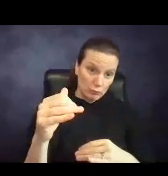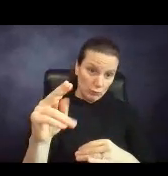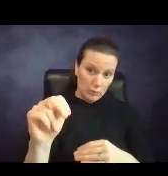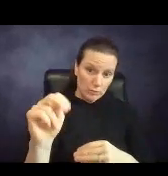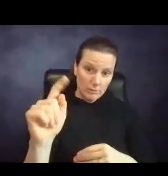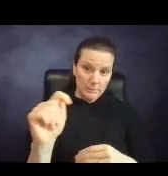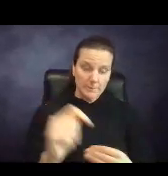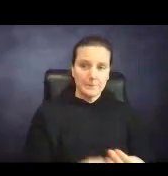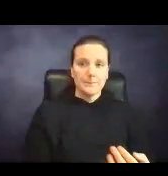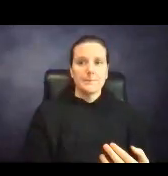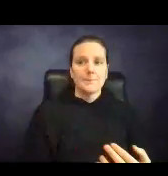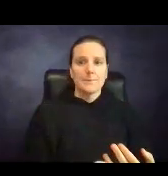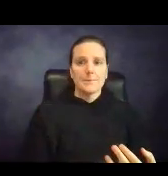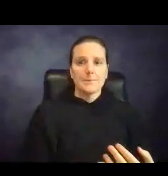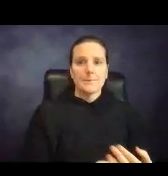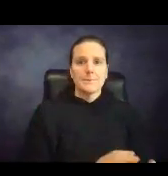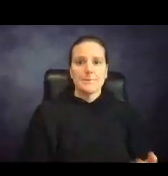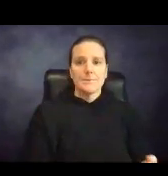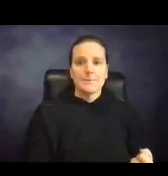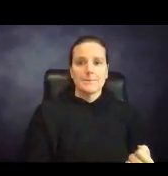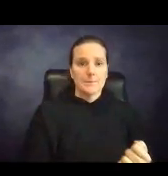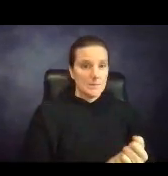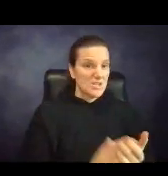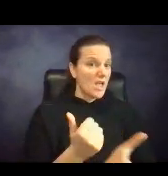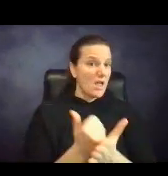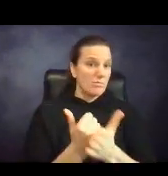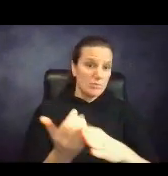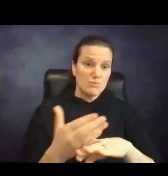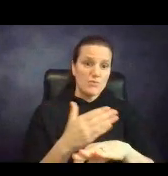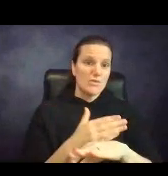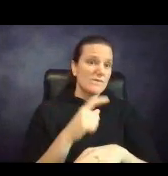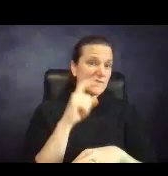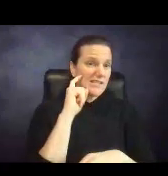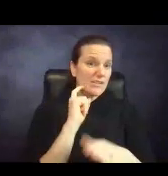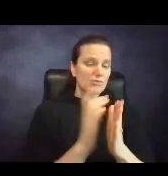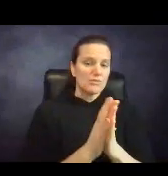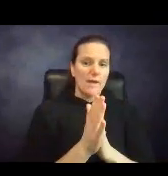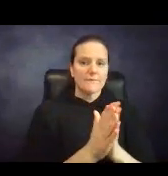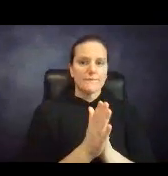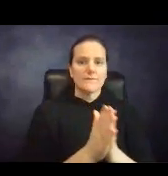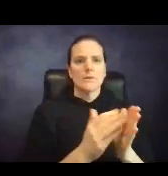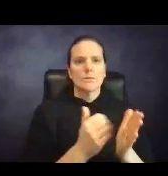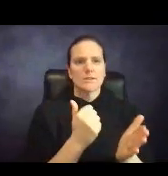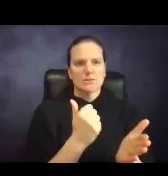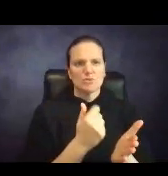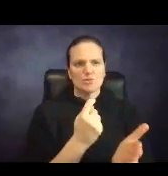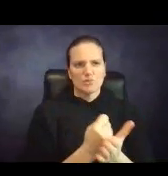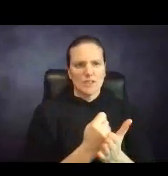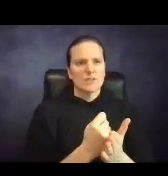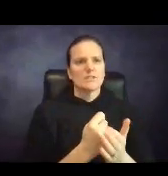Testosterone definitely improves sex drive. We treat hypoactive sexual desire disorder. It's really important to know that all testosterone